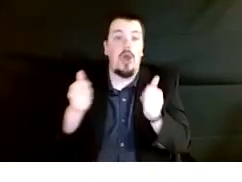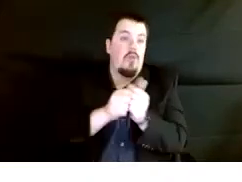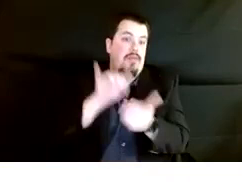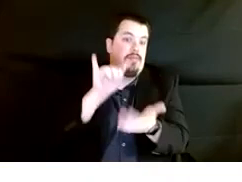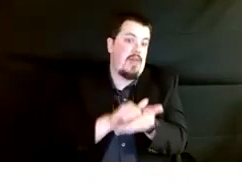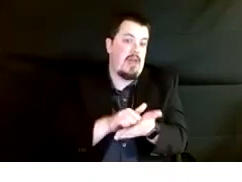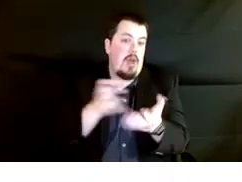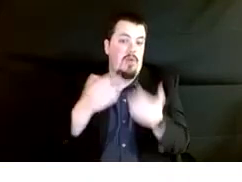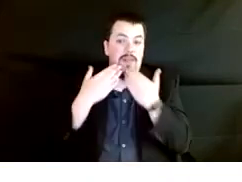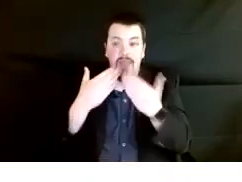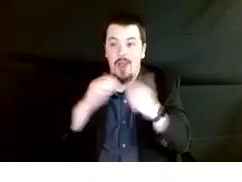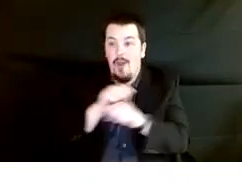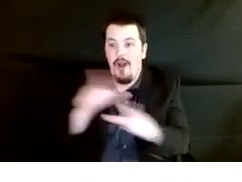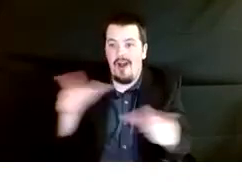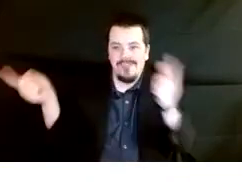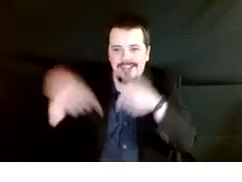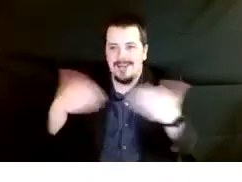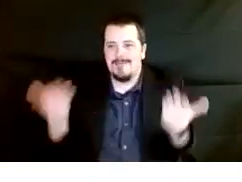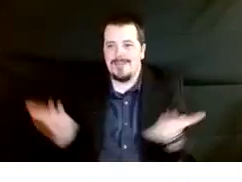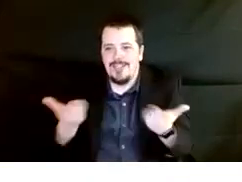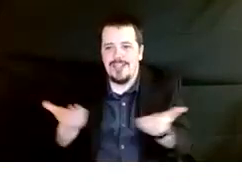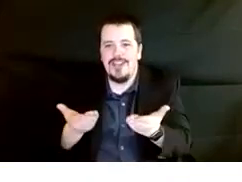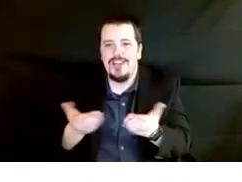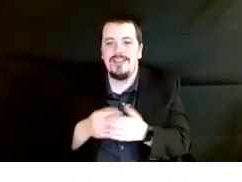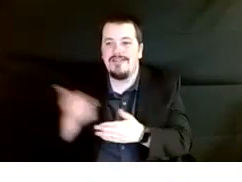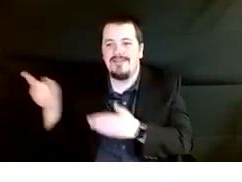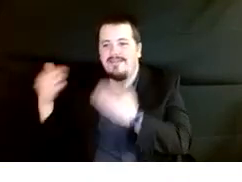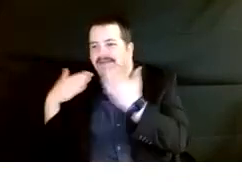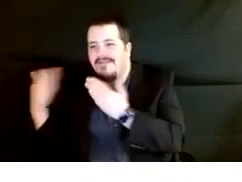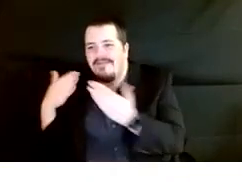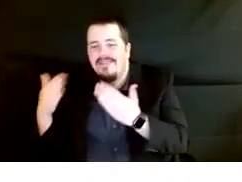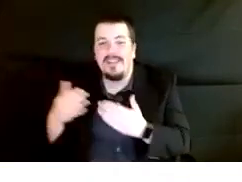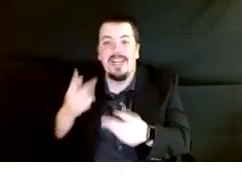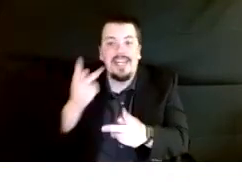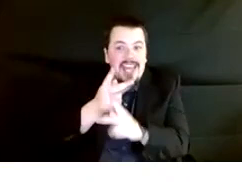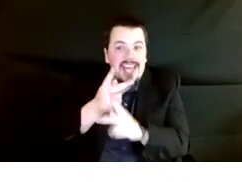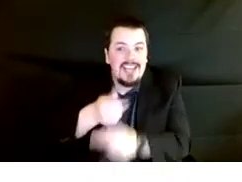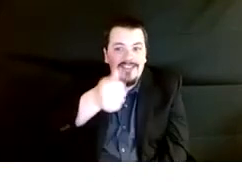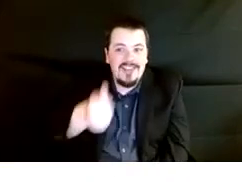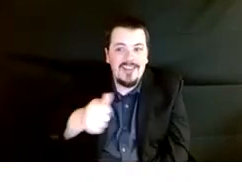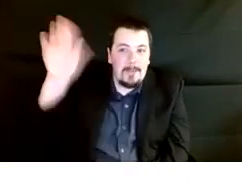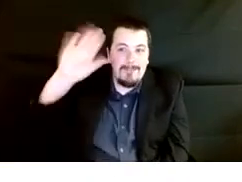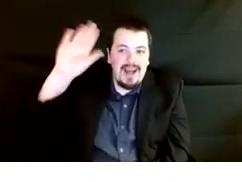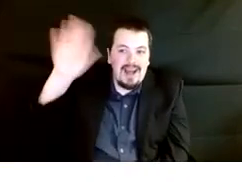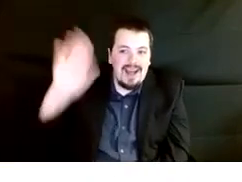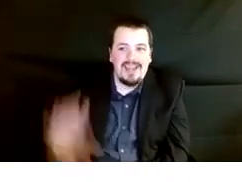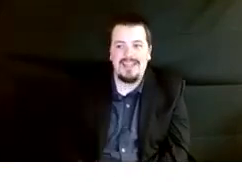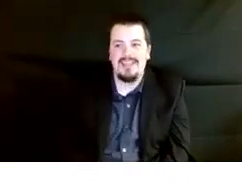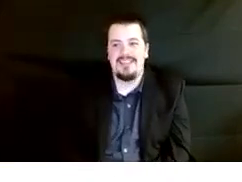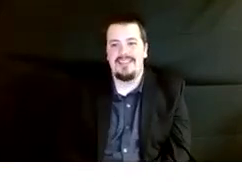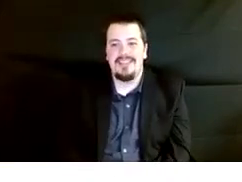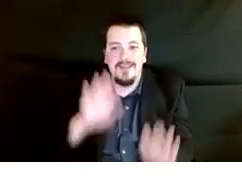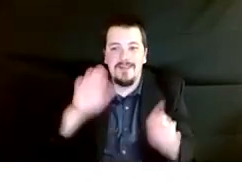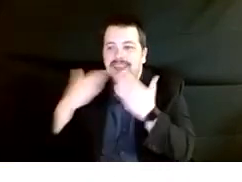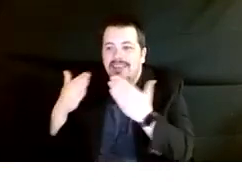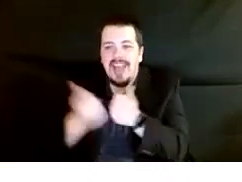to thank you all for being here and um ......thank you ..... take care, bye-bye... bye... thanks everybody.. thank you